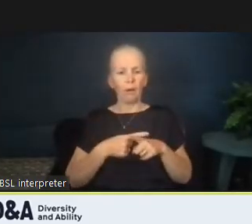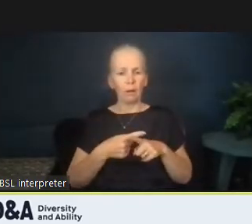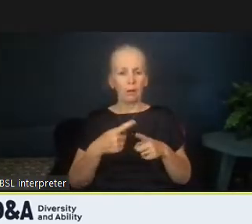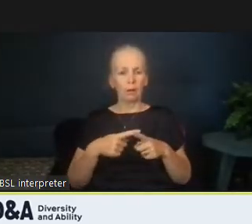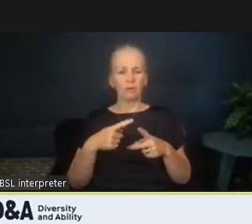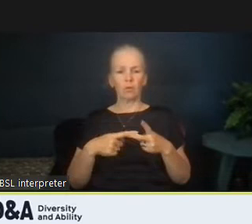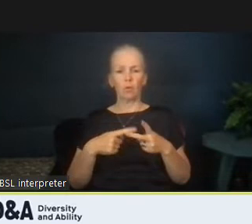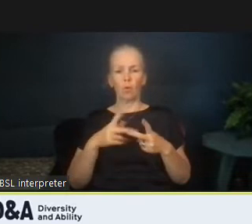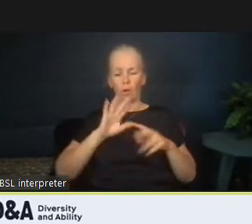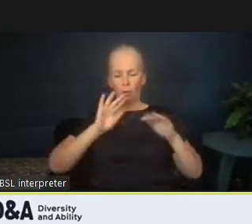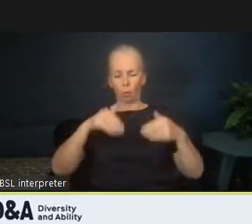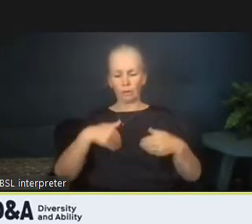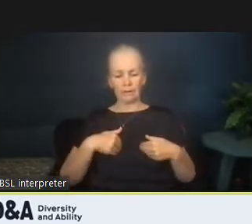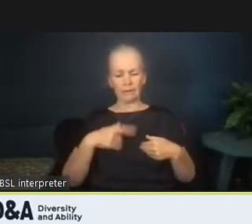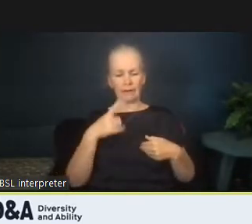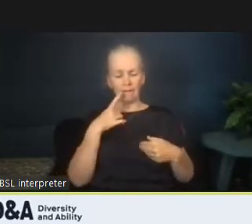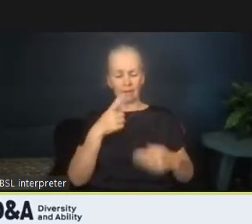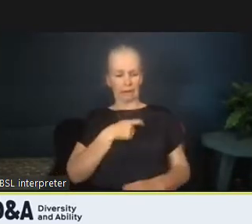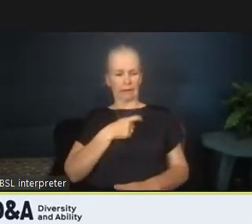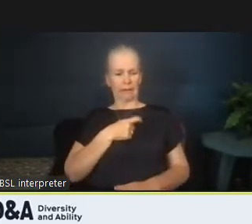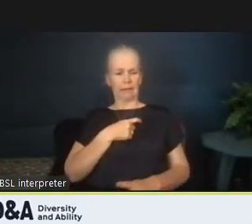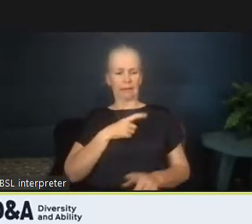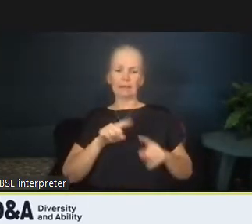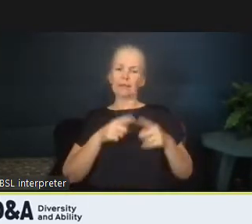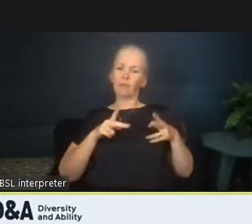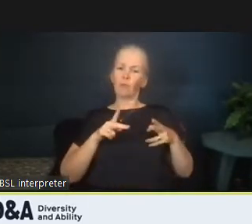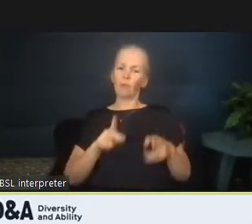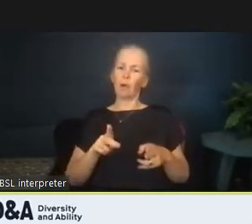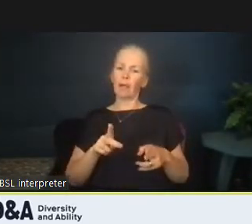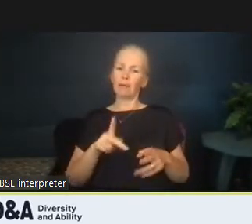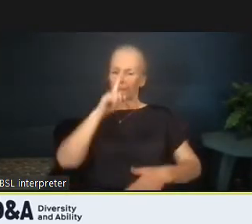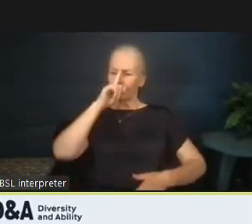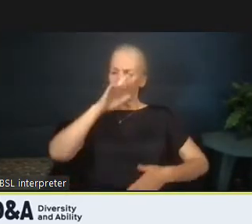also autistic but faces anxiety in a different way, those experiences are unique but the